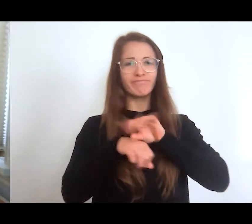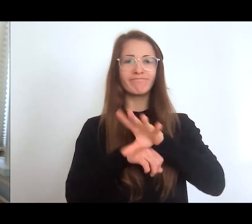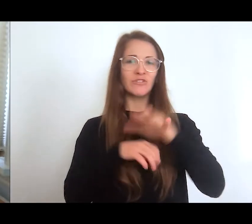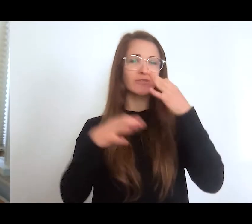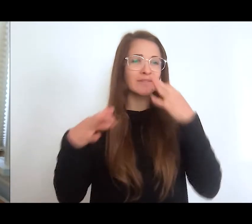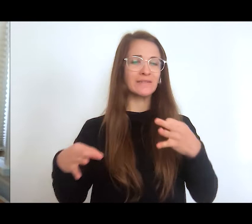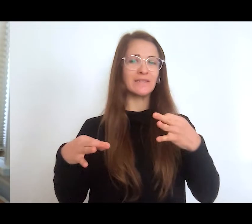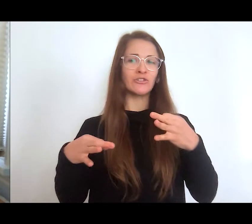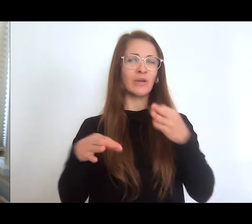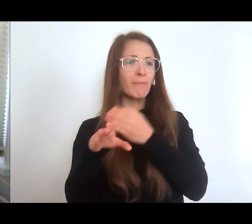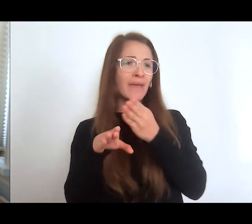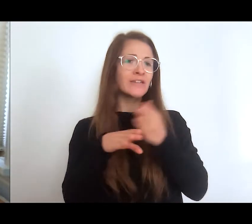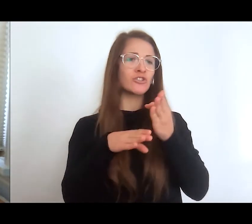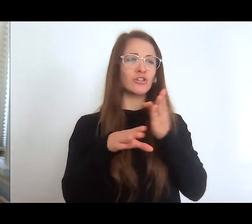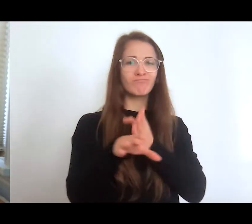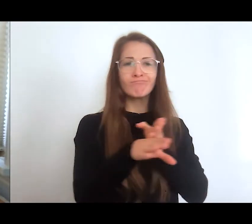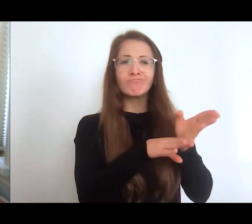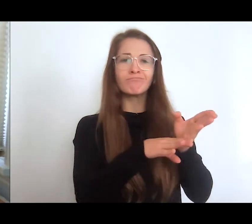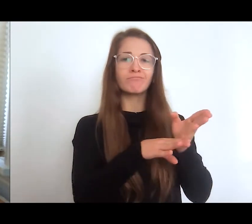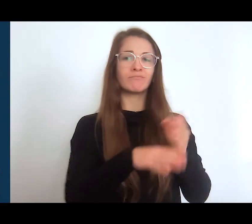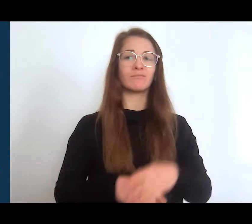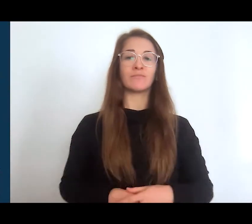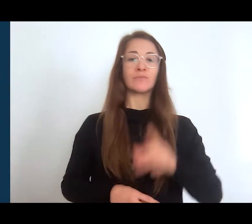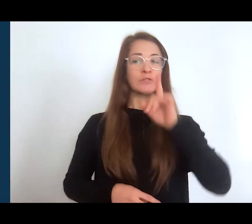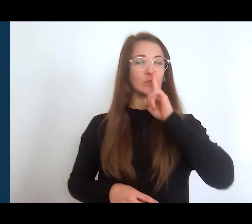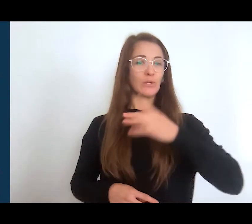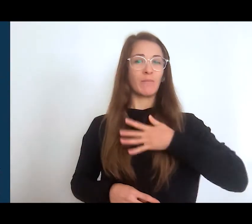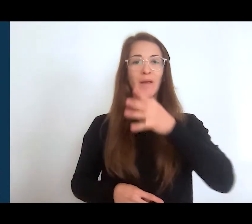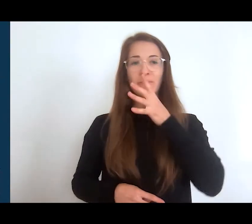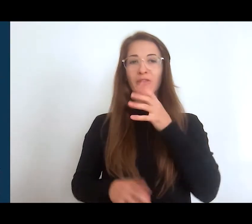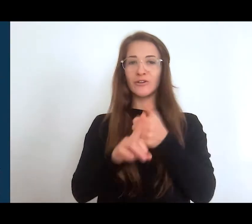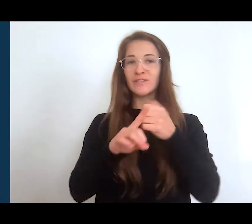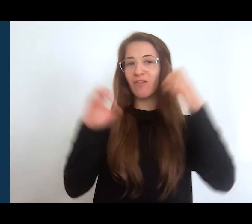PEOPLE THAT INFLUENCED YOUR CHOICES?